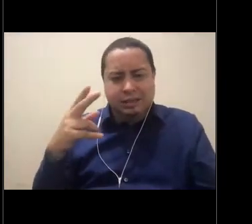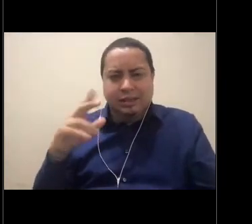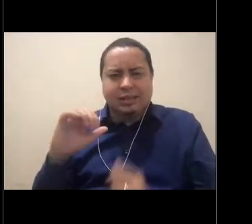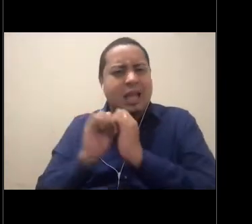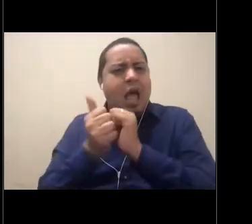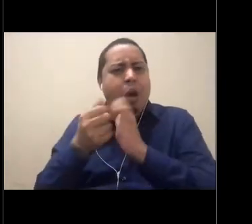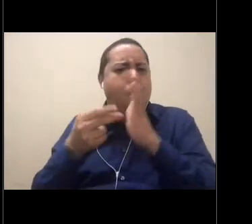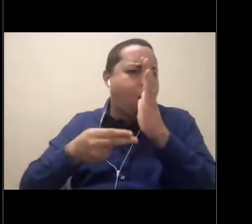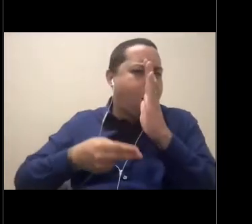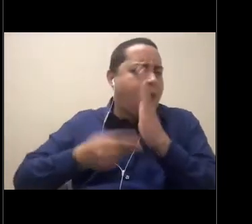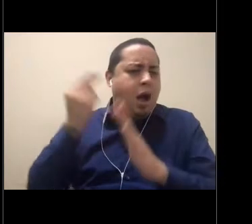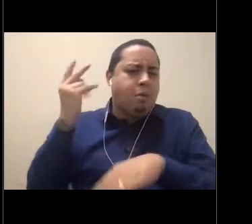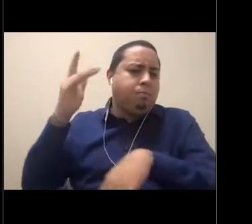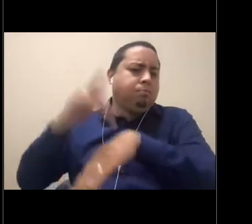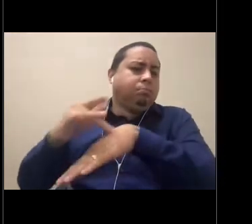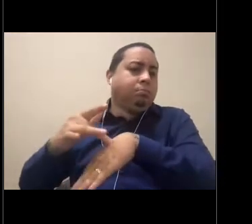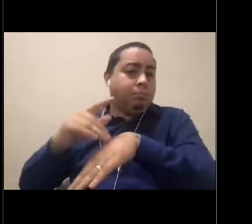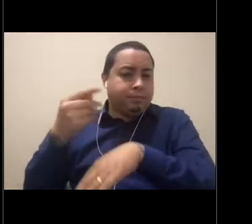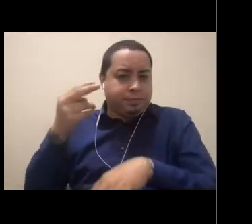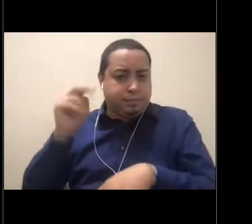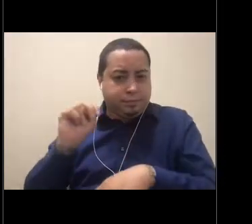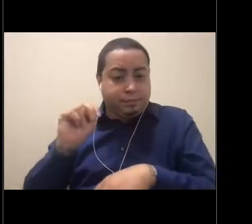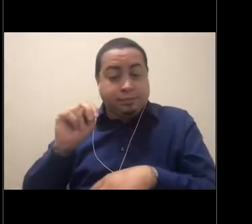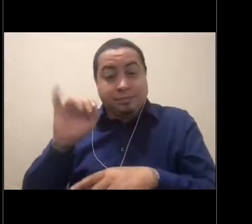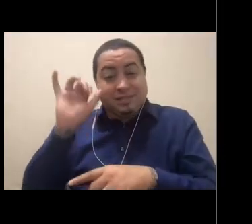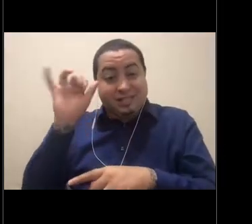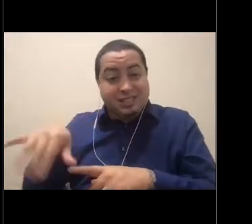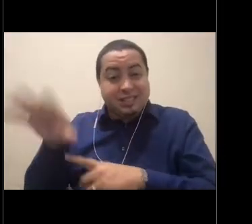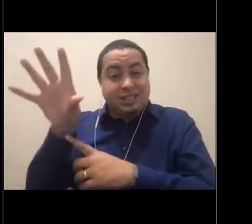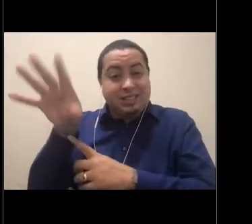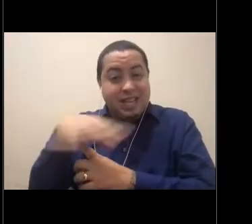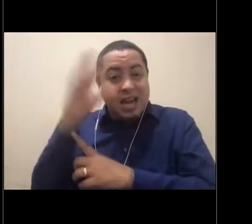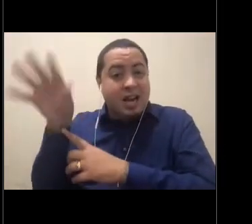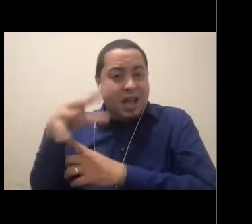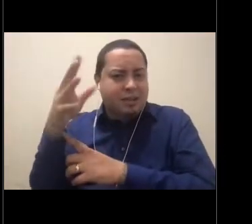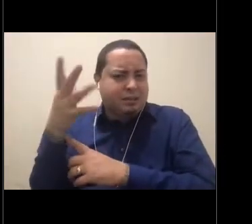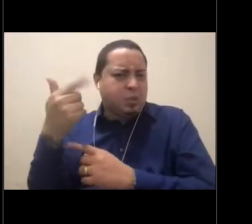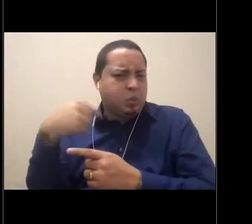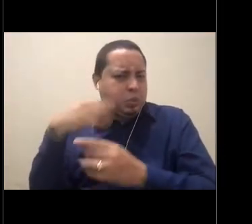And then we use the satellite data to determine the direction of the ash plume and its extent.